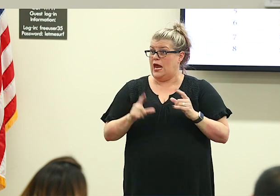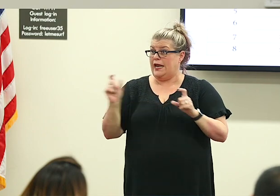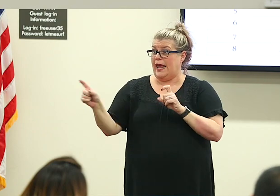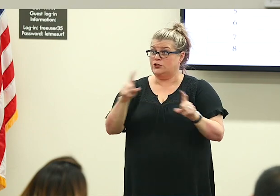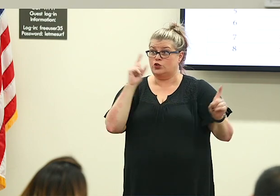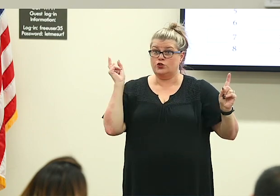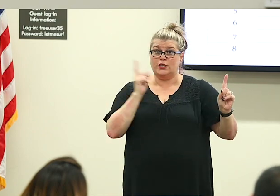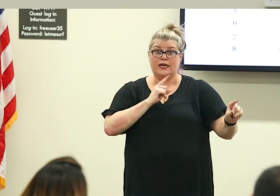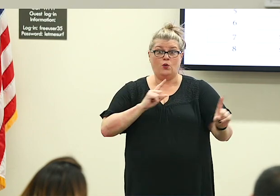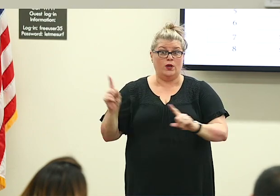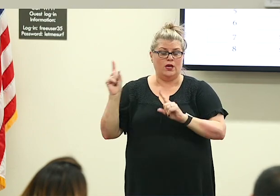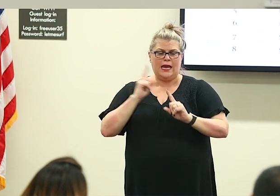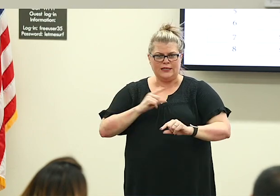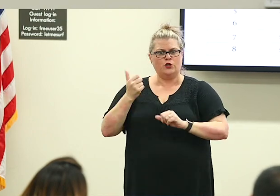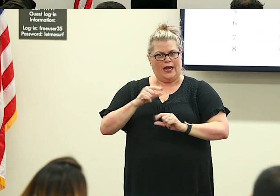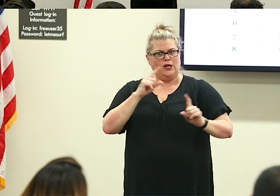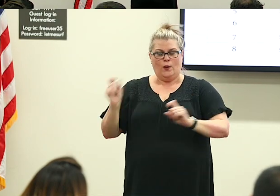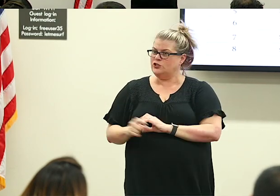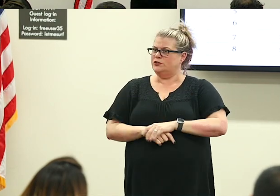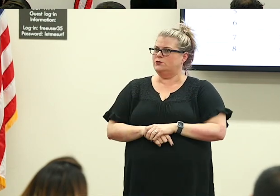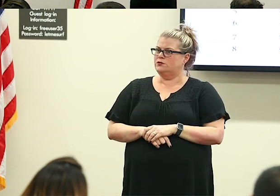Thanks so much for the time. [Lesley] Thank you.